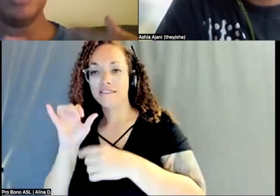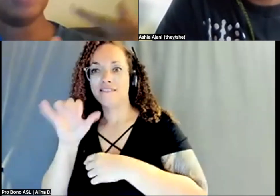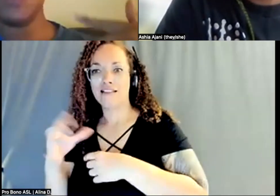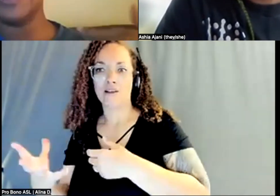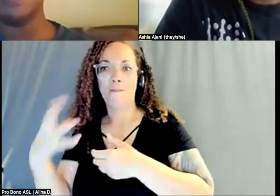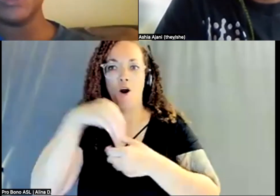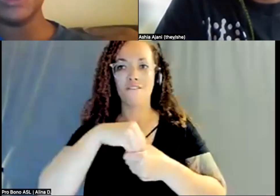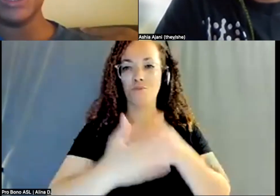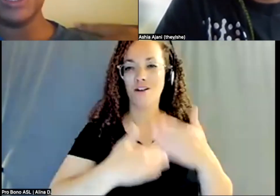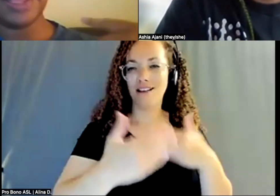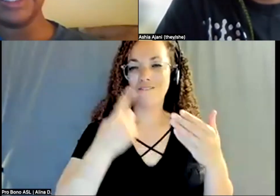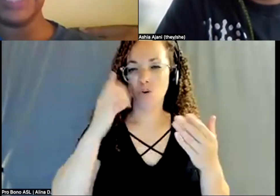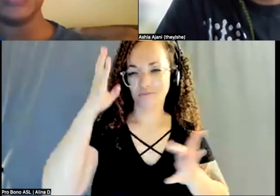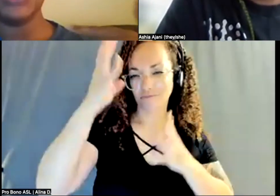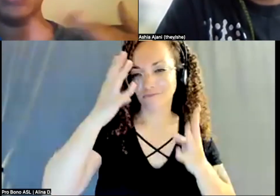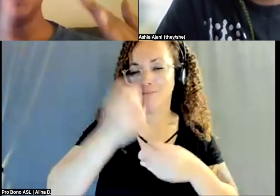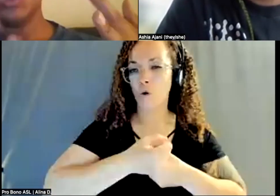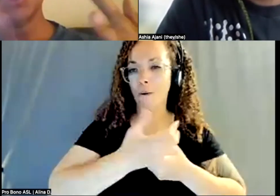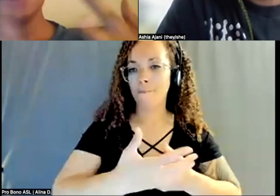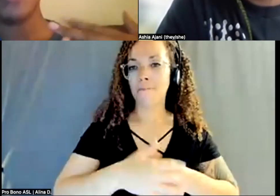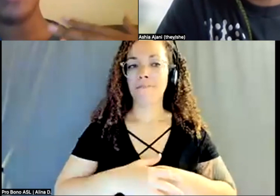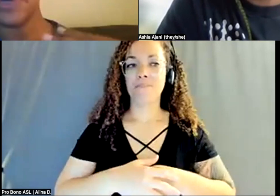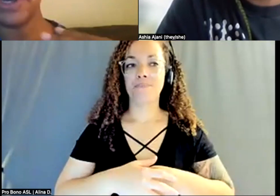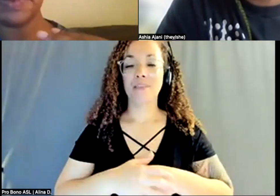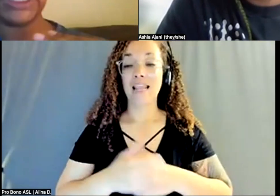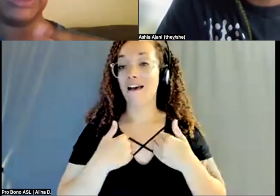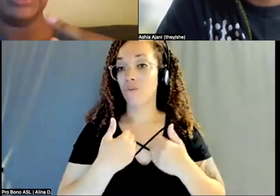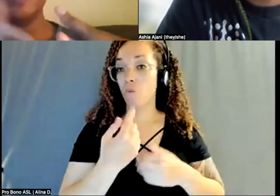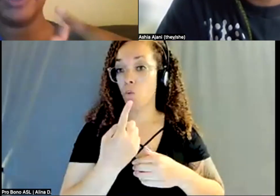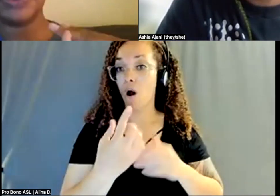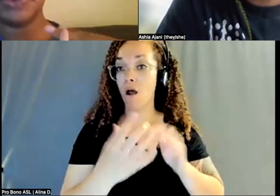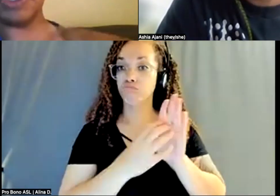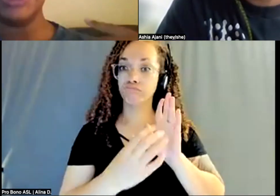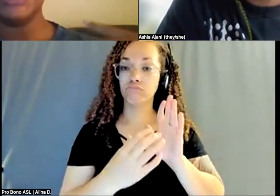names very explicitly ancestors; invokes very explicitly their stories.